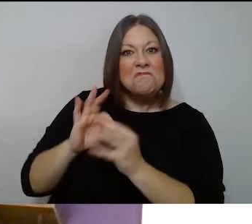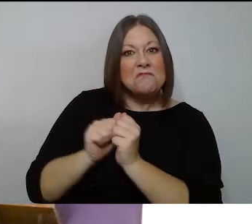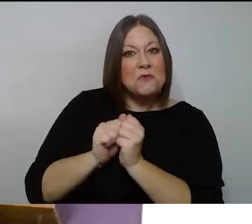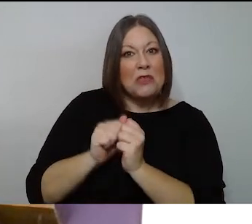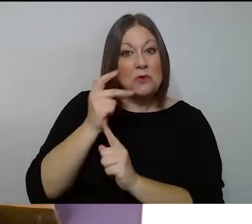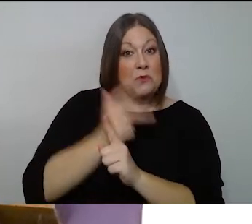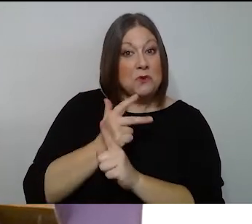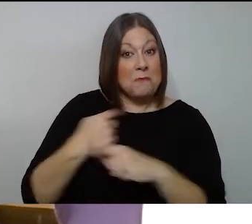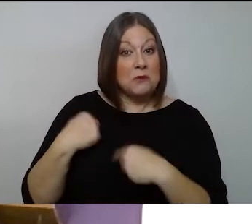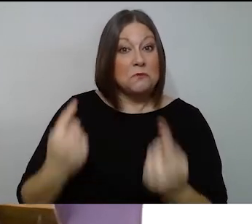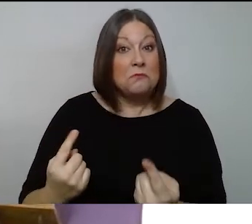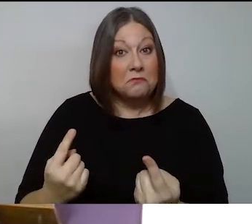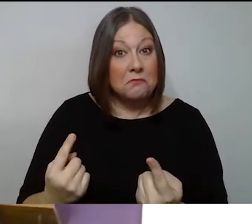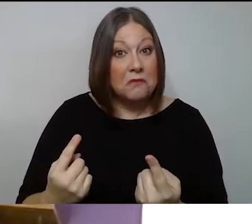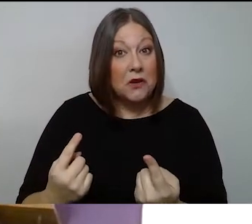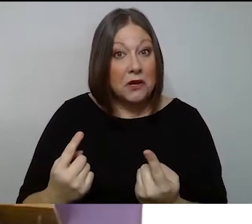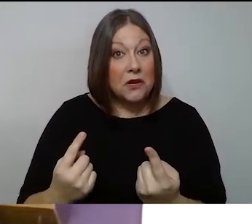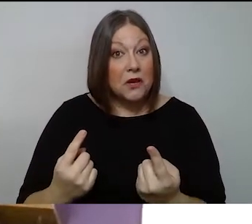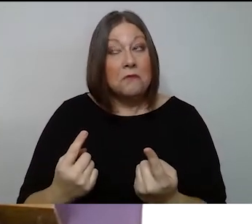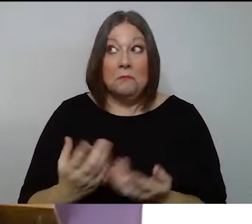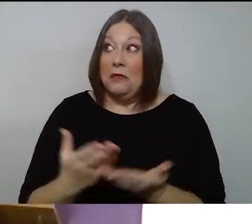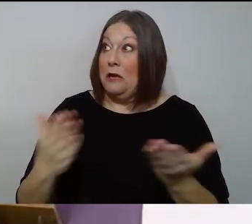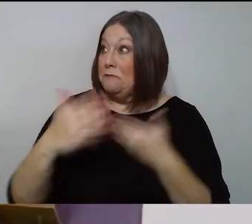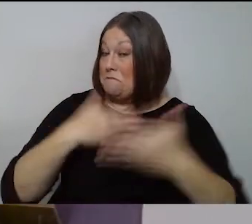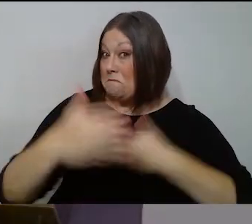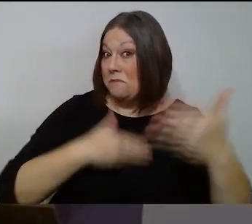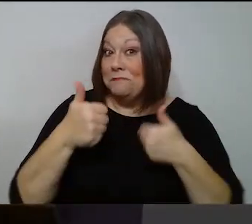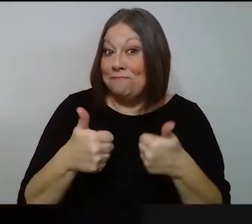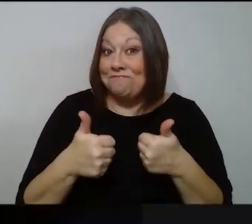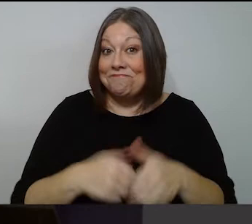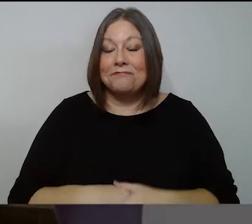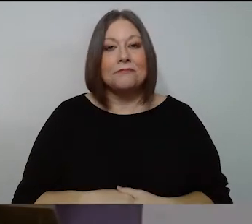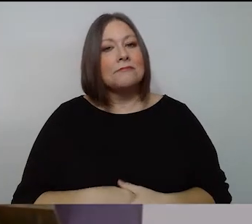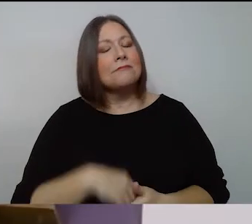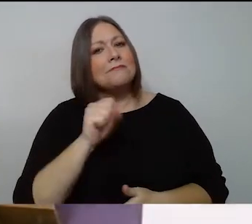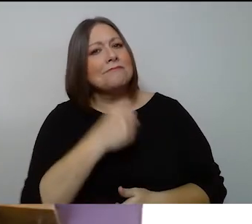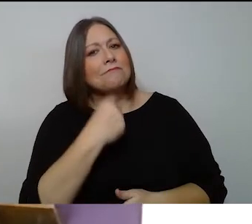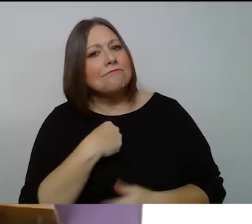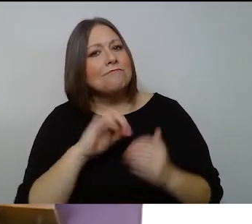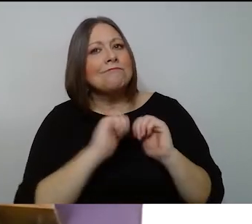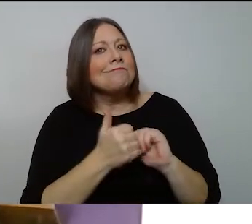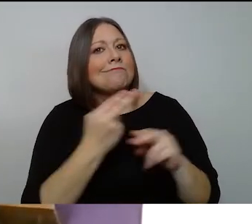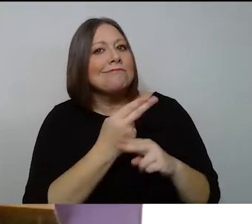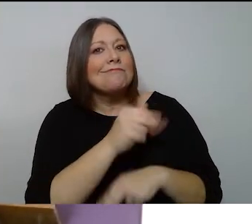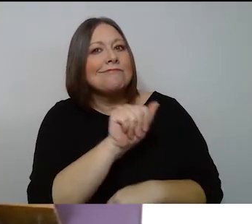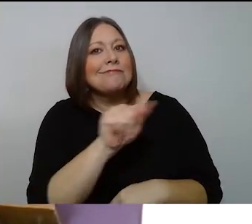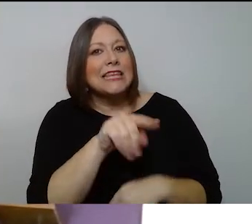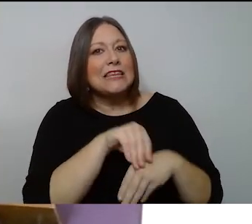relationship and things are going good so far. Max: Could you tell me how using AT affects your life?